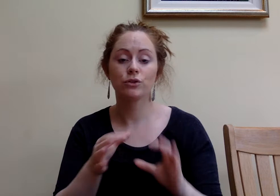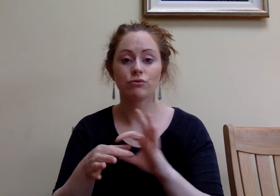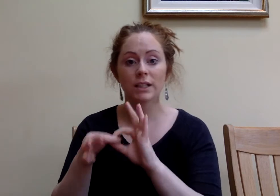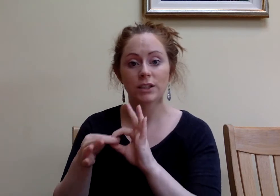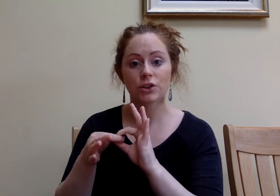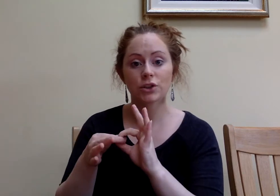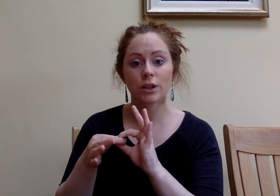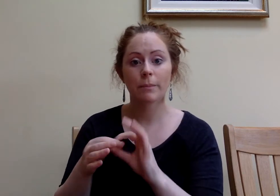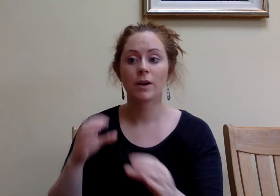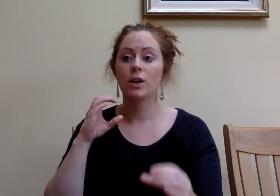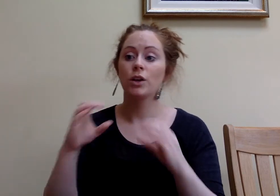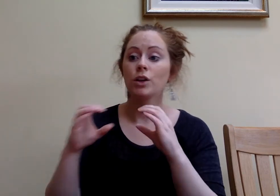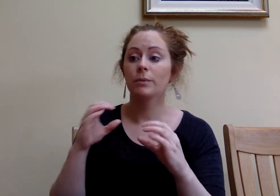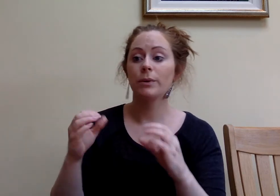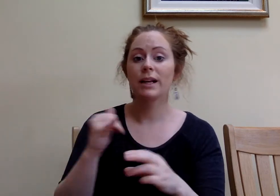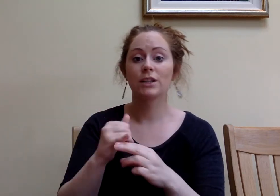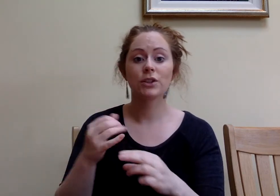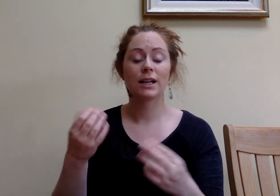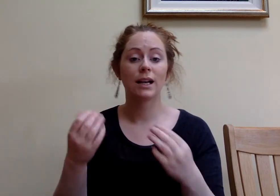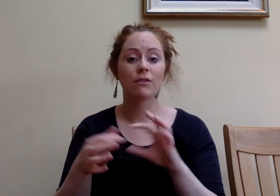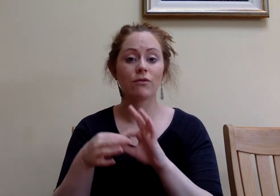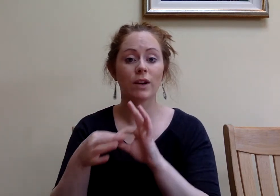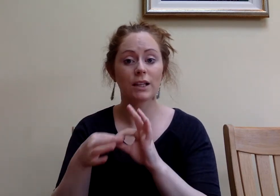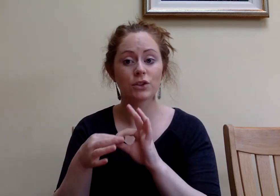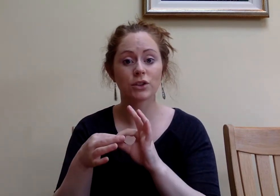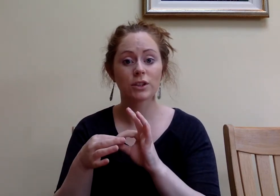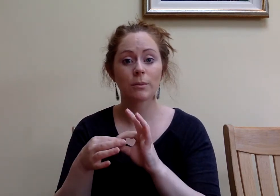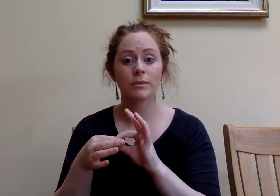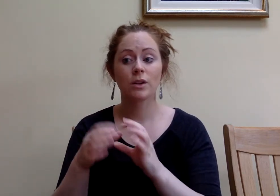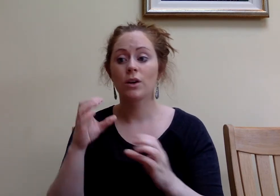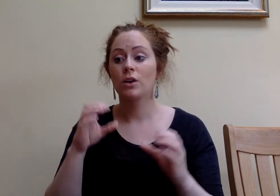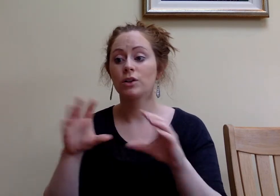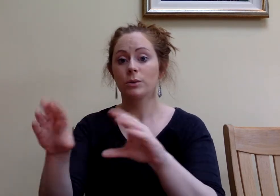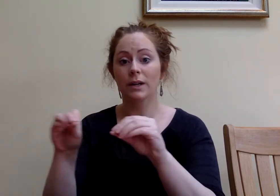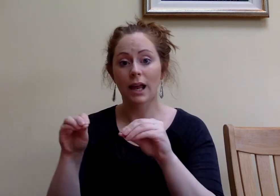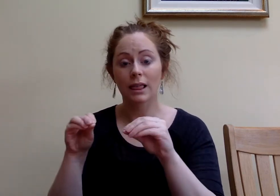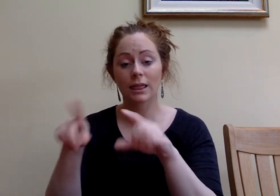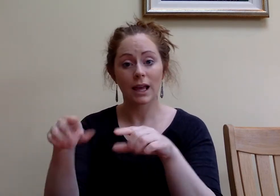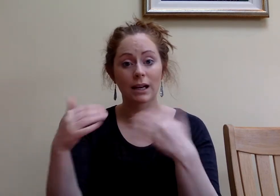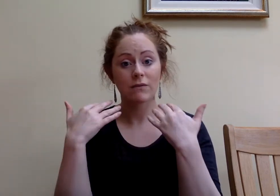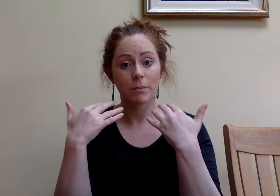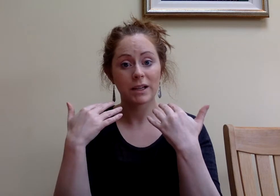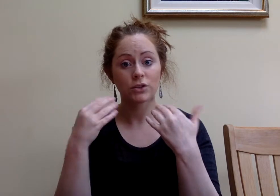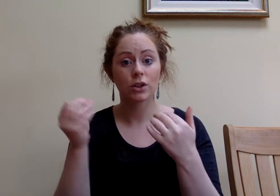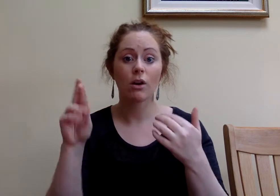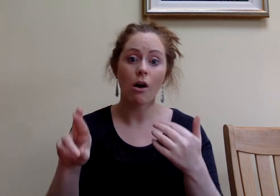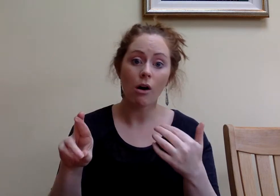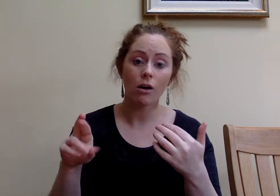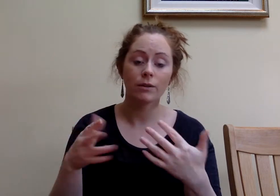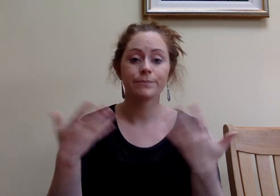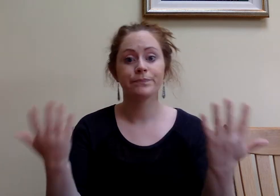Or information about how to communicate well in relationships. Was it possible for you to get that information or not?